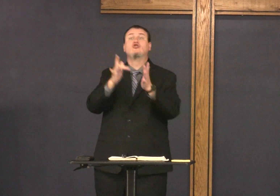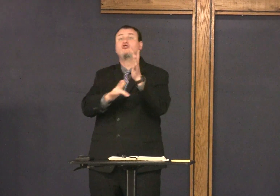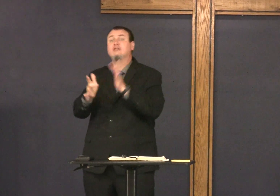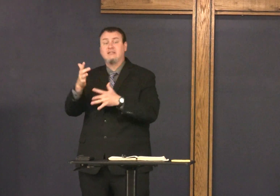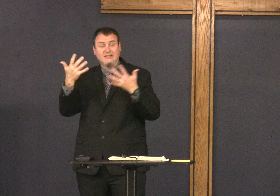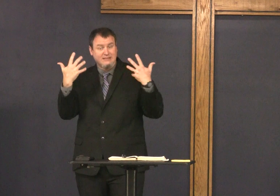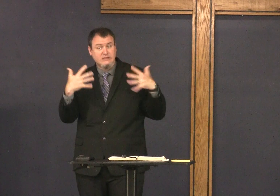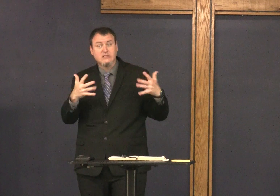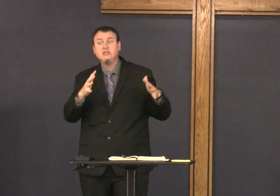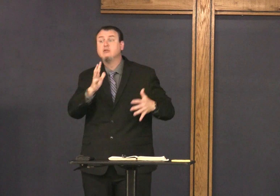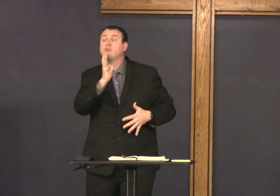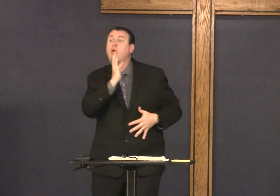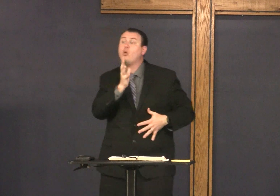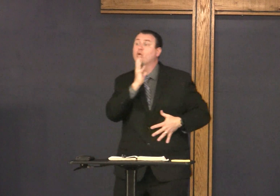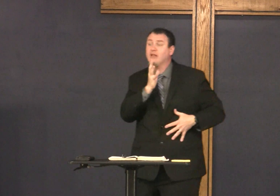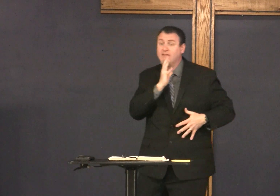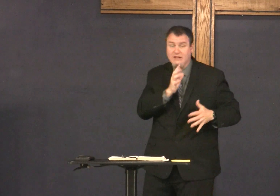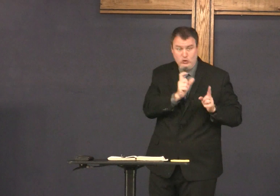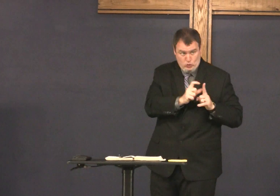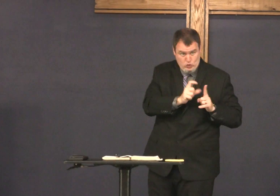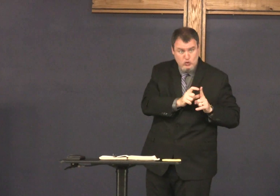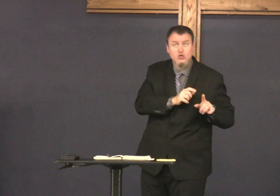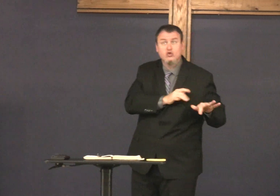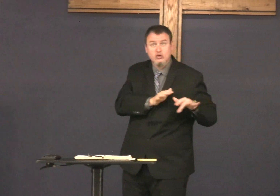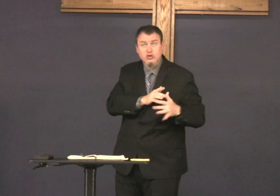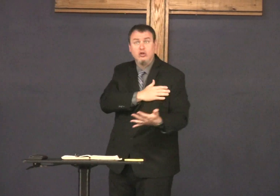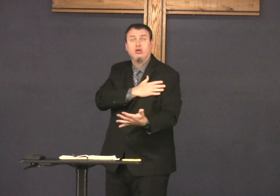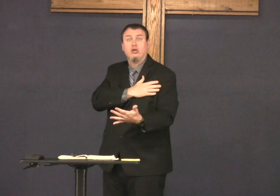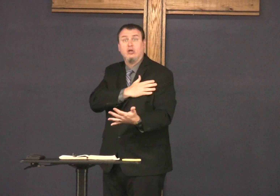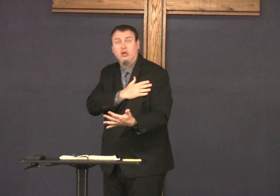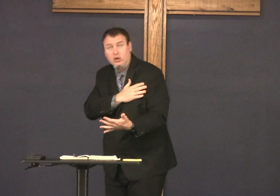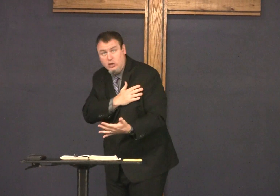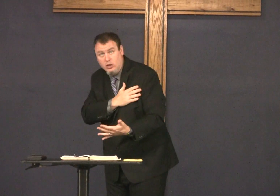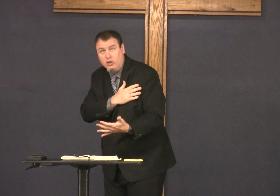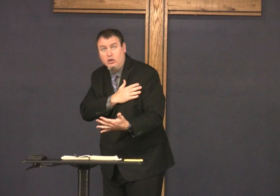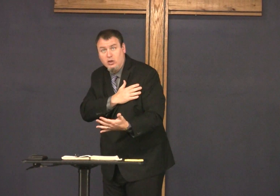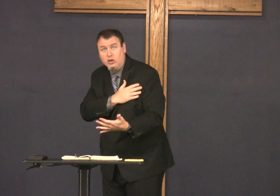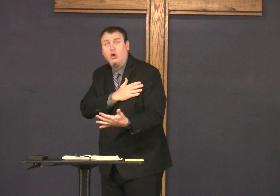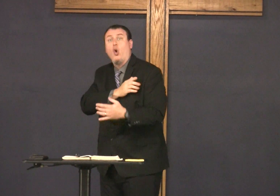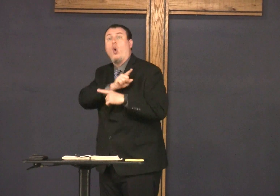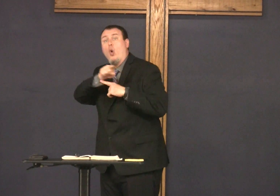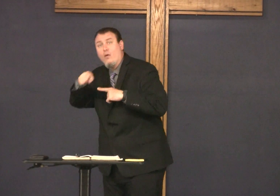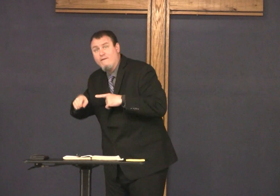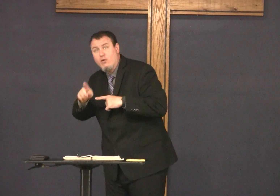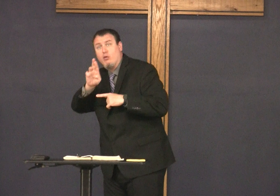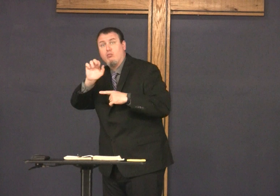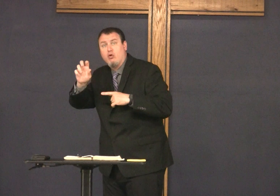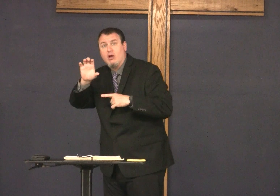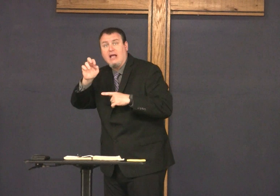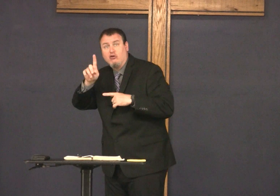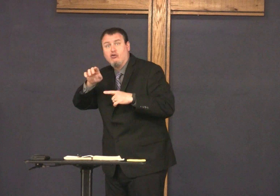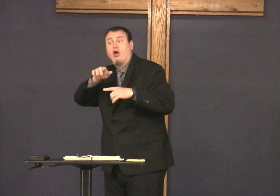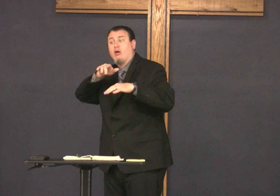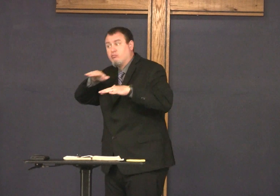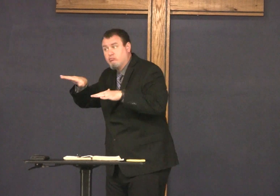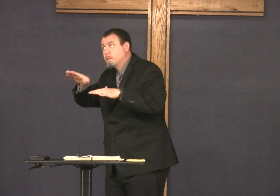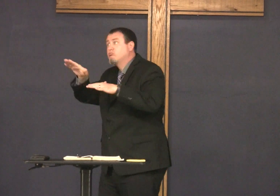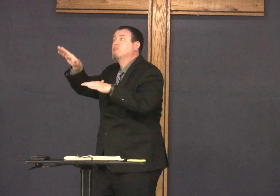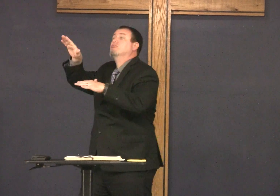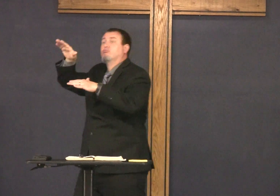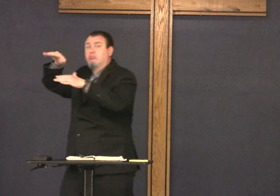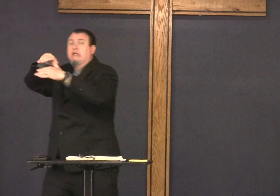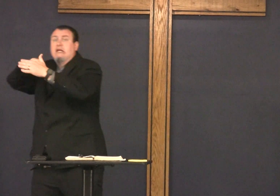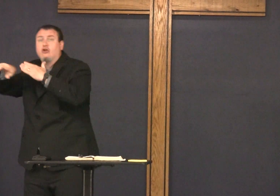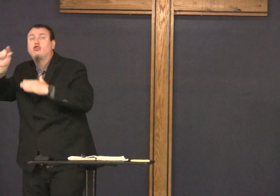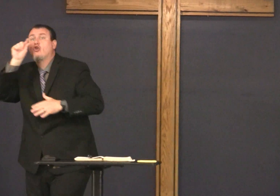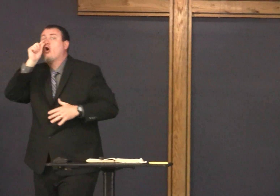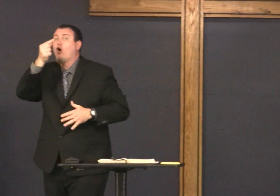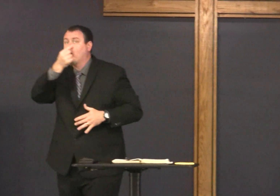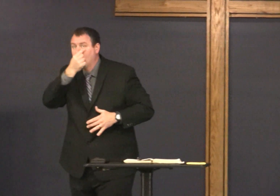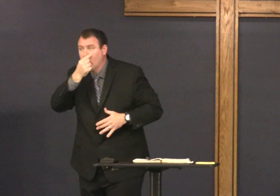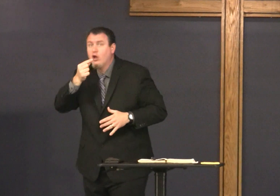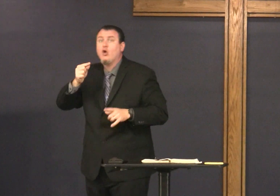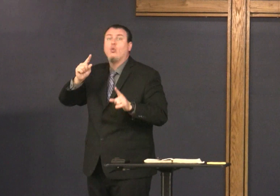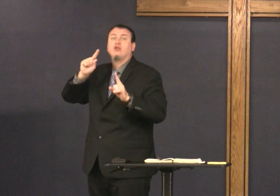John chapter 18 Jesus is speaking all these words with his disciples over the brook of kedron